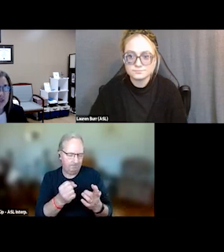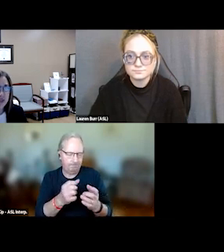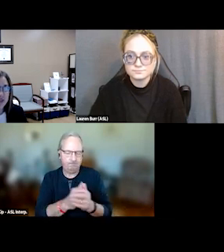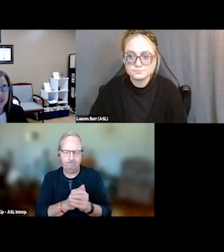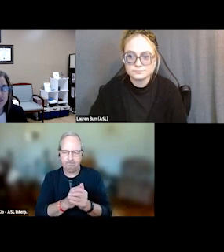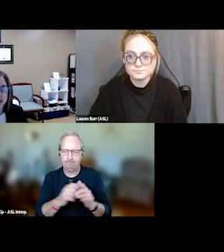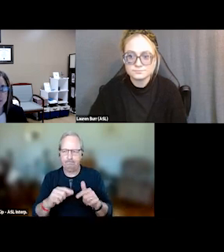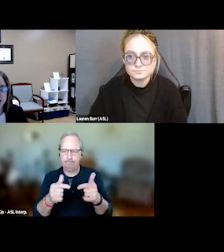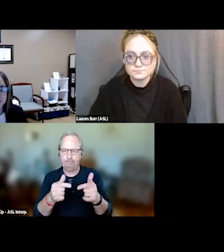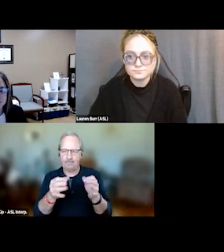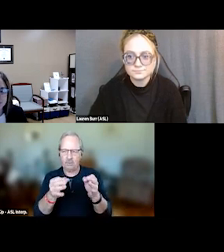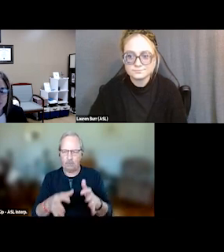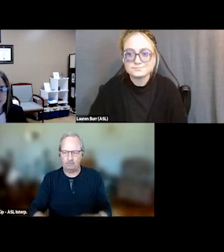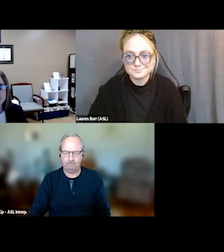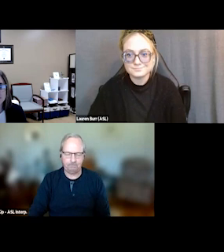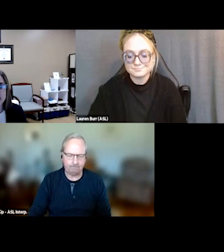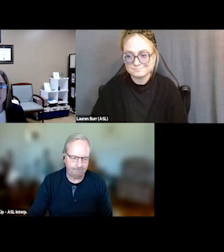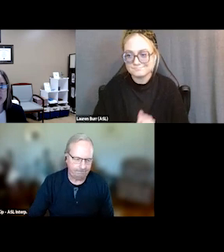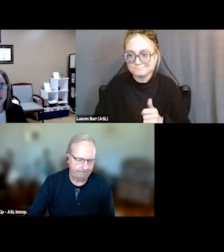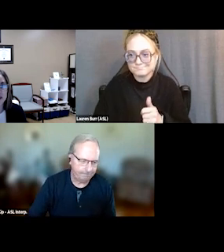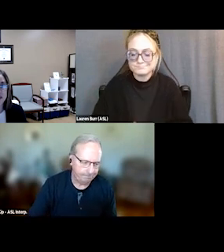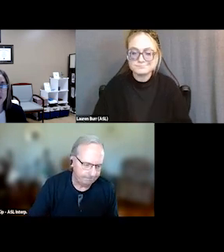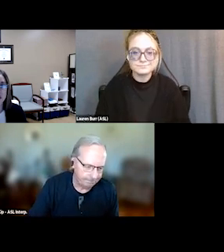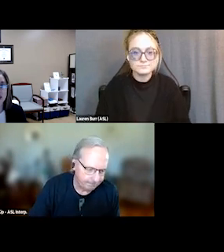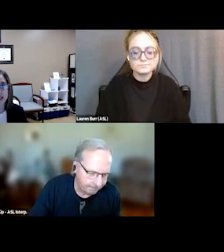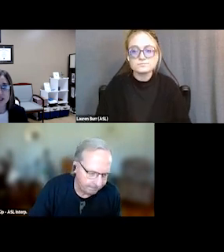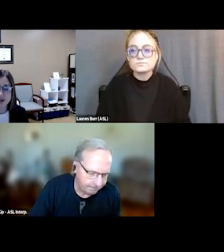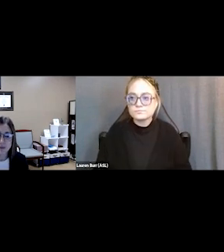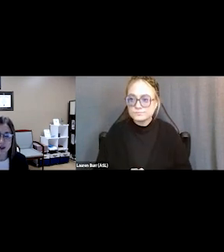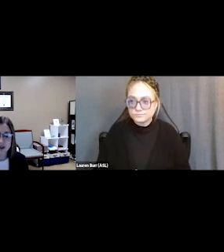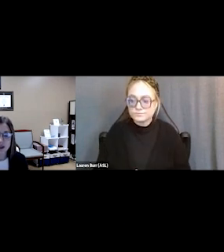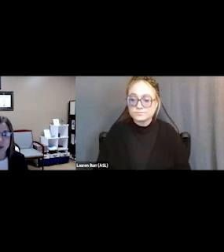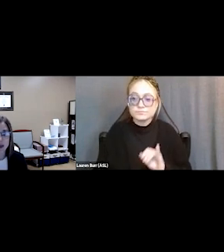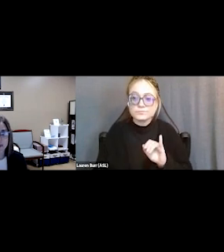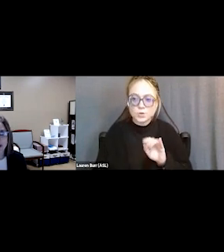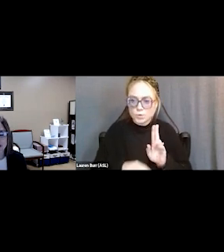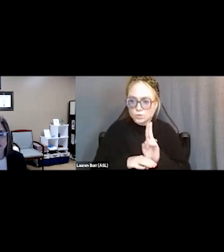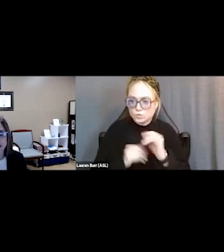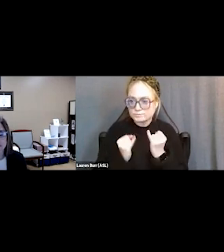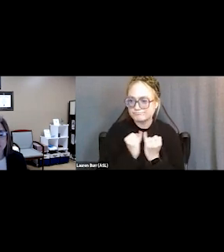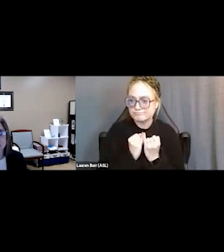Use effective self-talk if you can. If we're telling ourselves that we can't handle something, we're gonna panic, right?